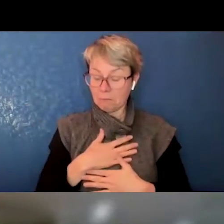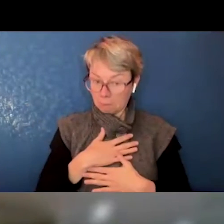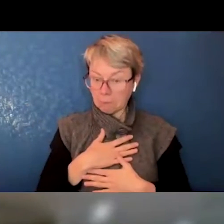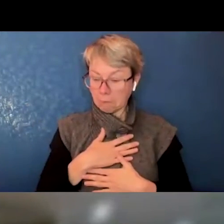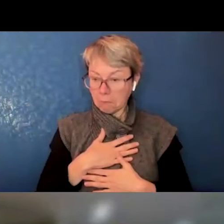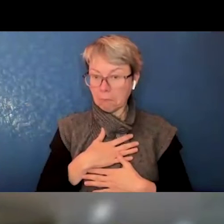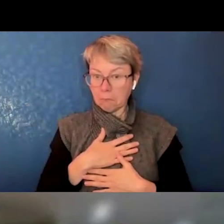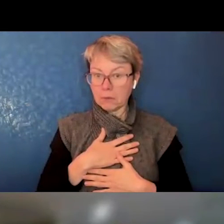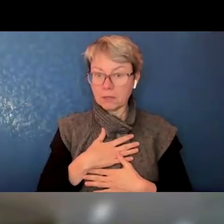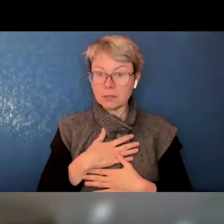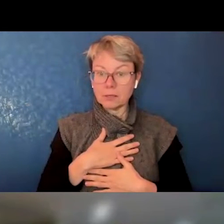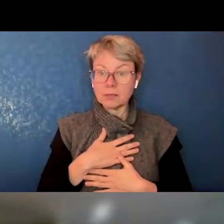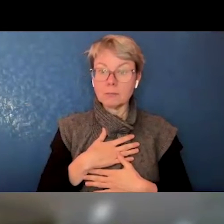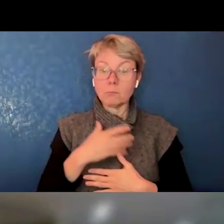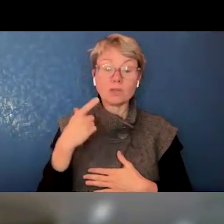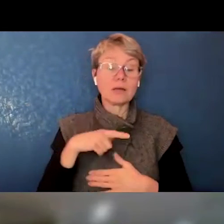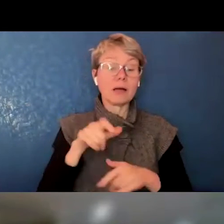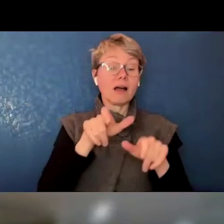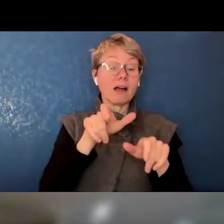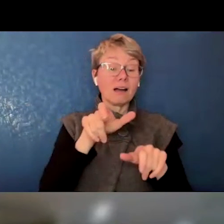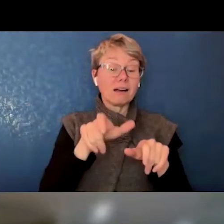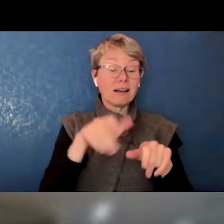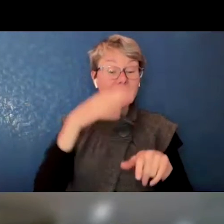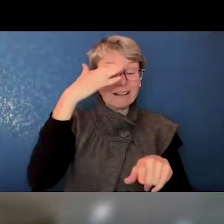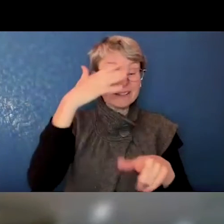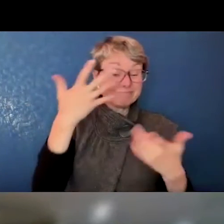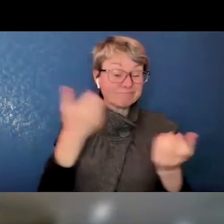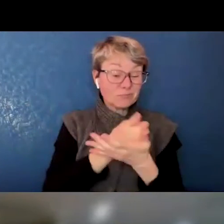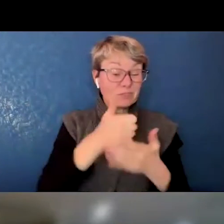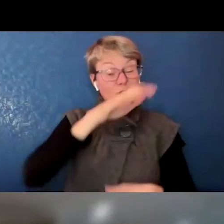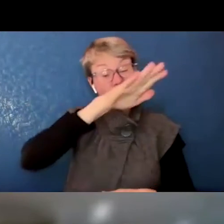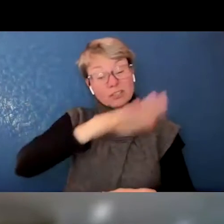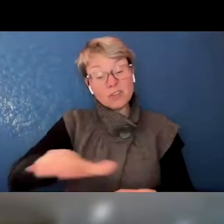in care they often times don't have that adult or career that has given them that stability or